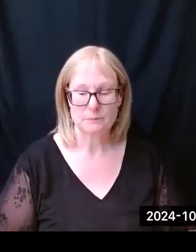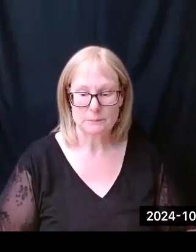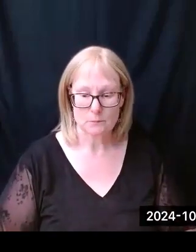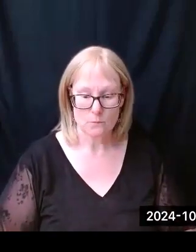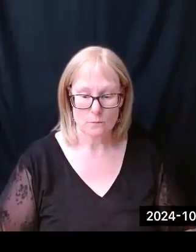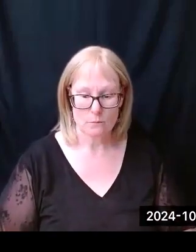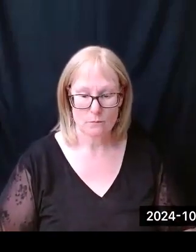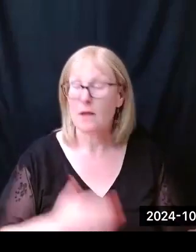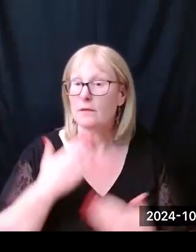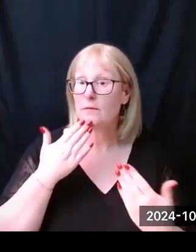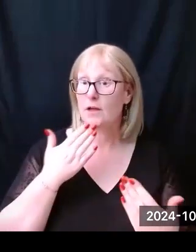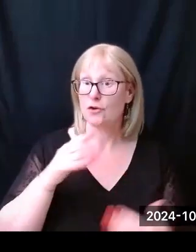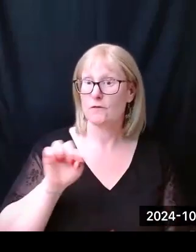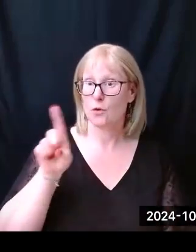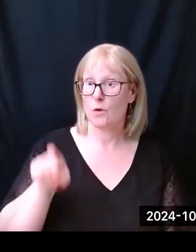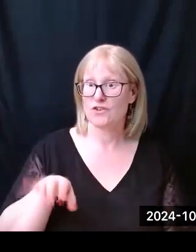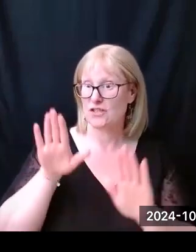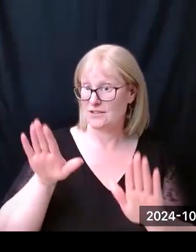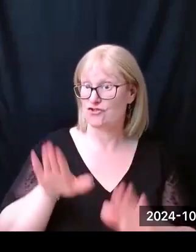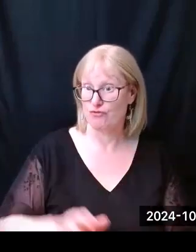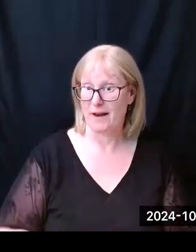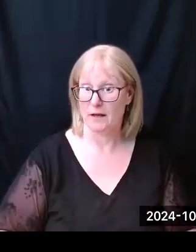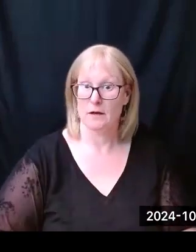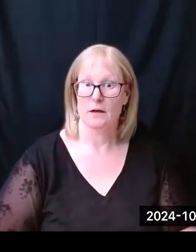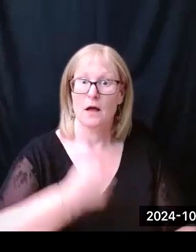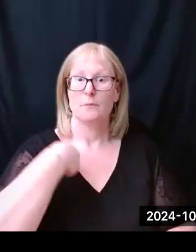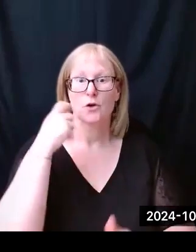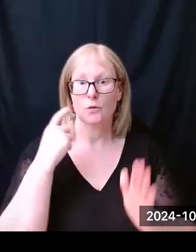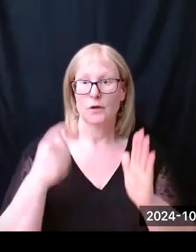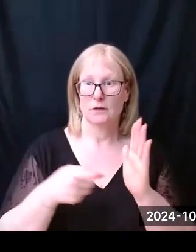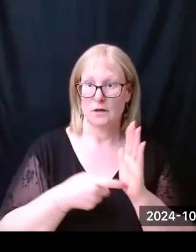This is where I'm going to acknowledge and throw in a movie reference.